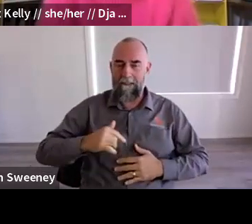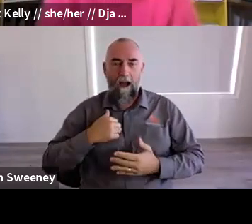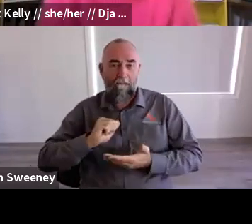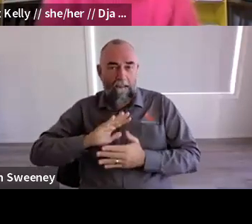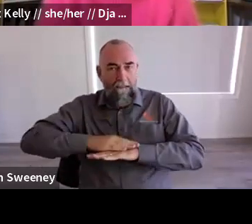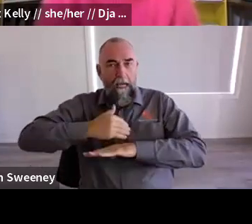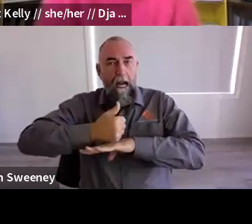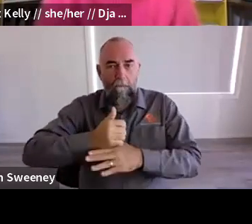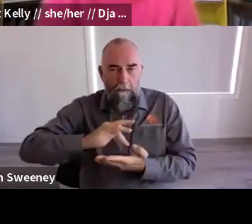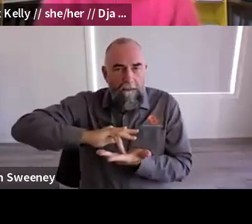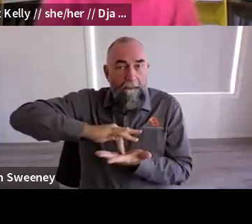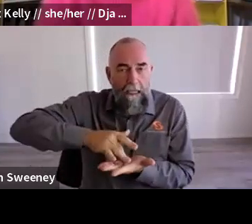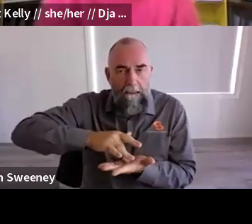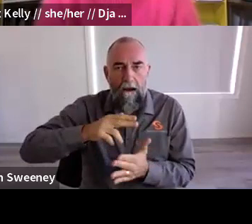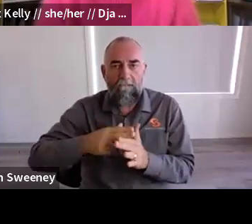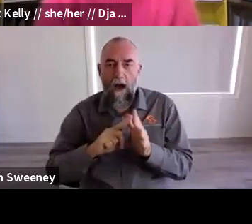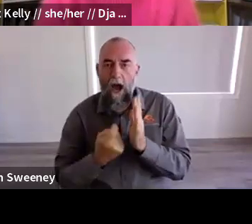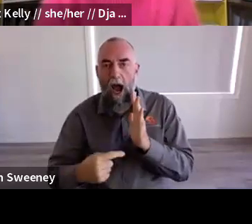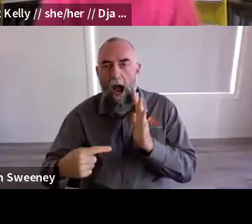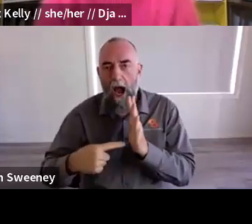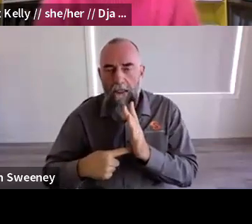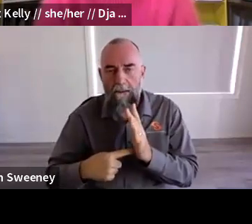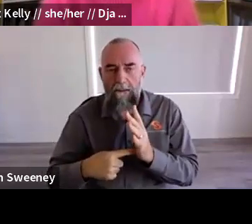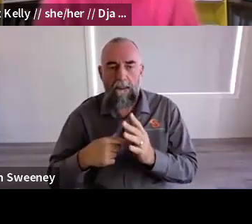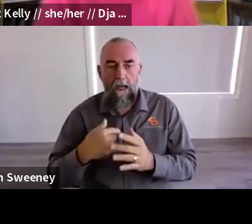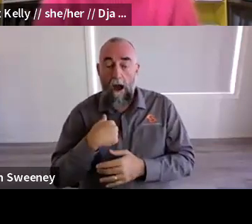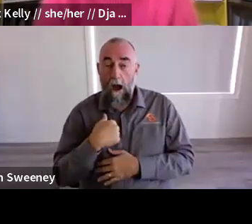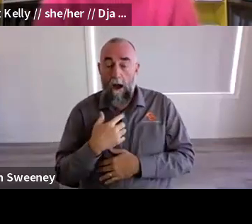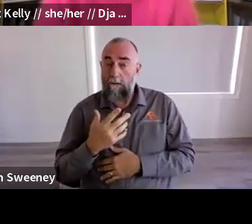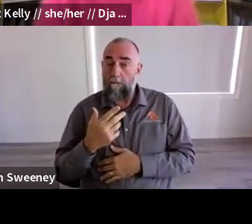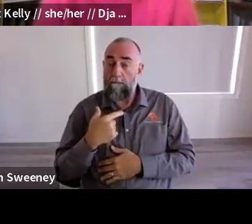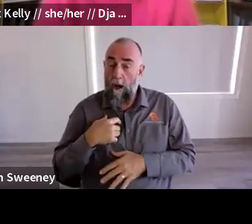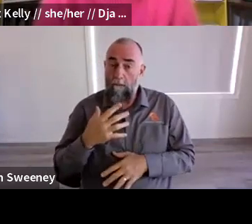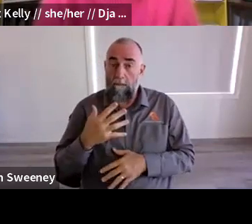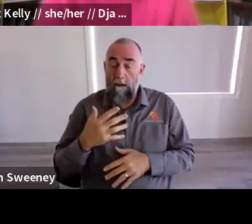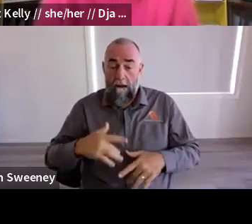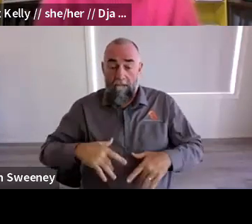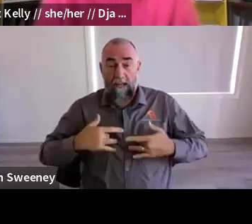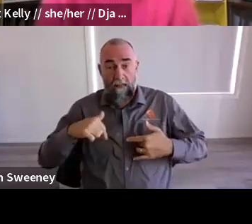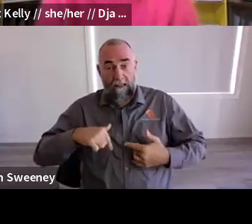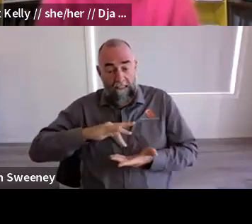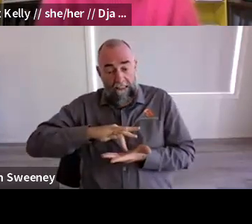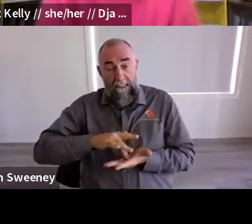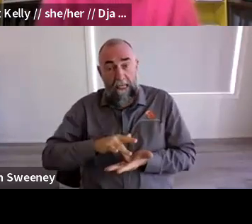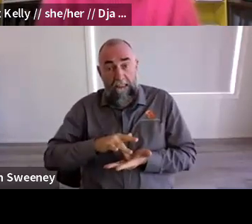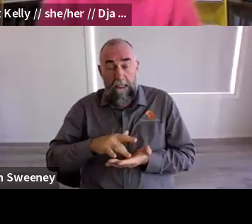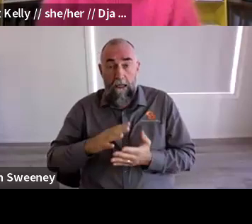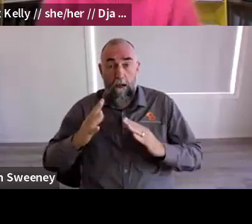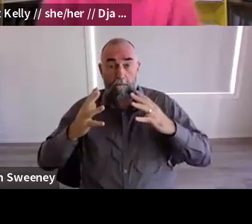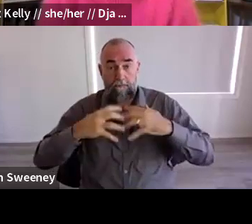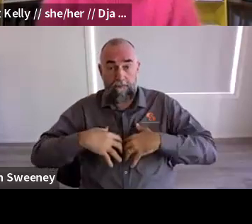choices. I just - I'm lucky that I can create here, at home. I've got my own space to do. It I don't need to rely on an arts centre.